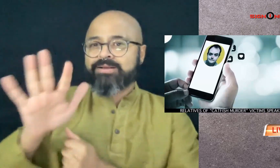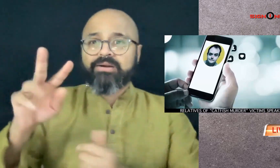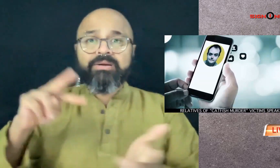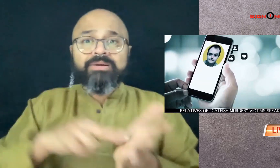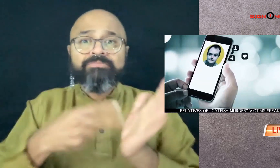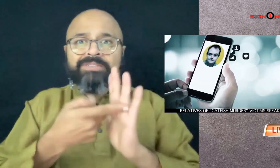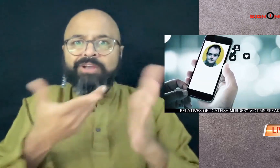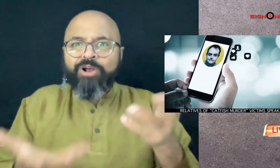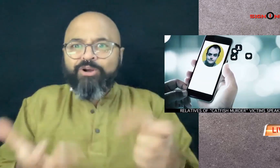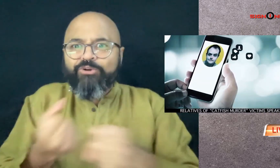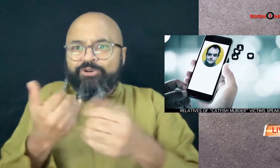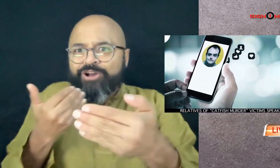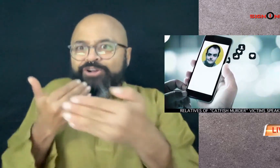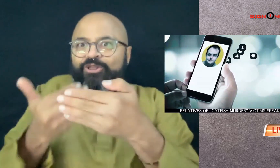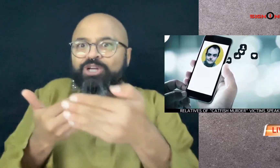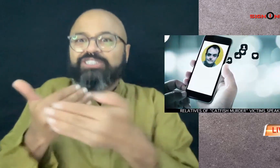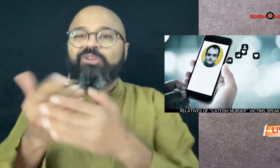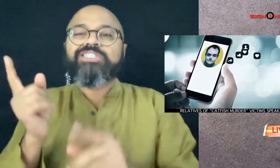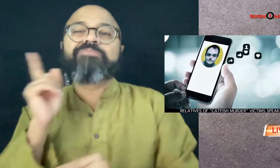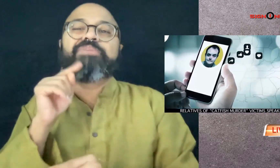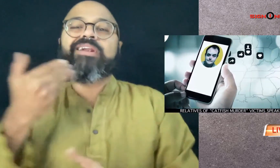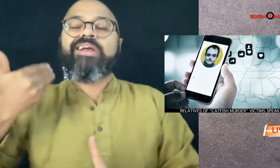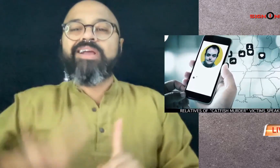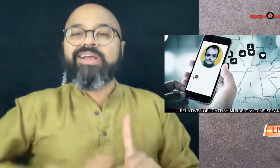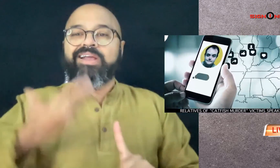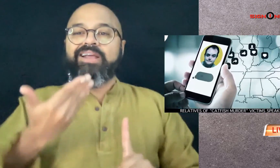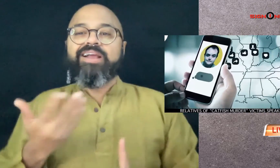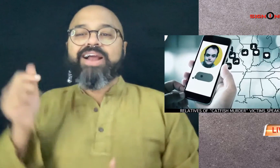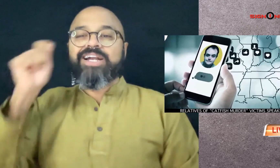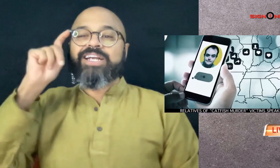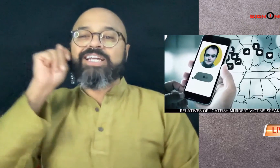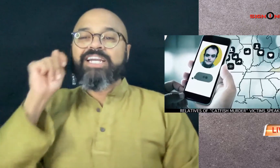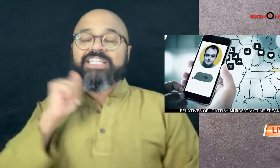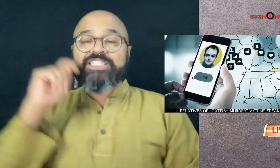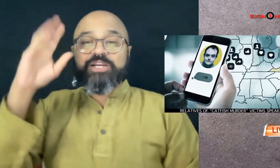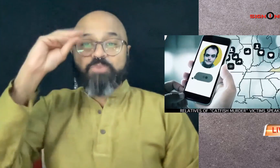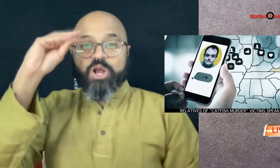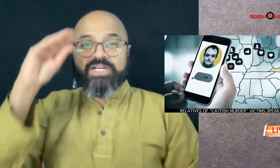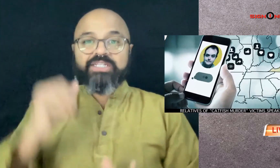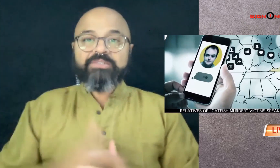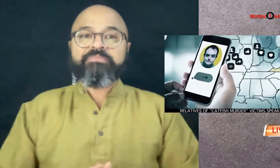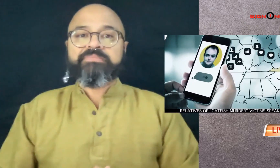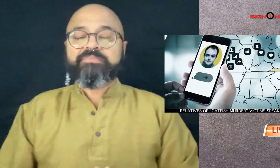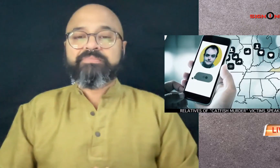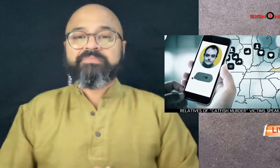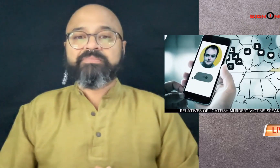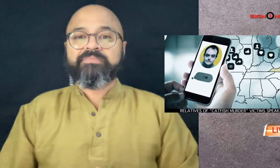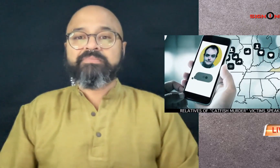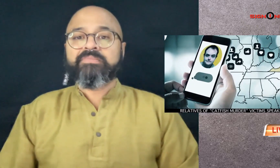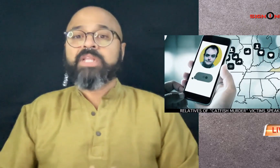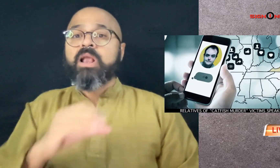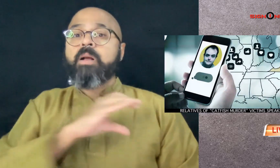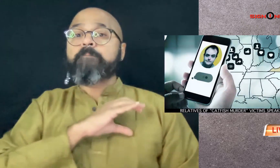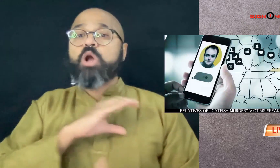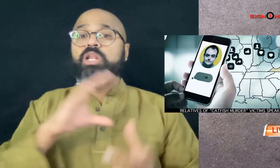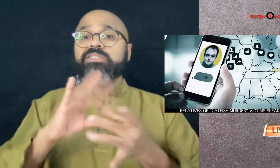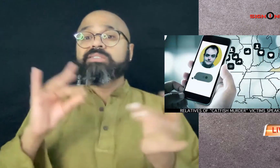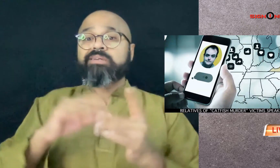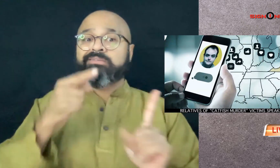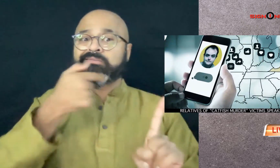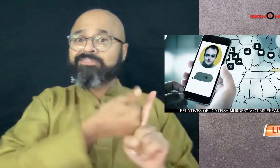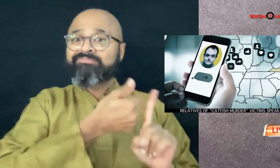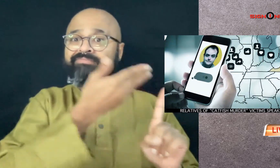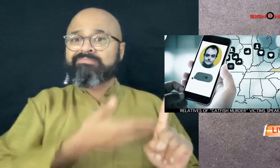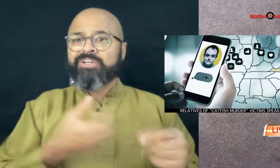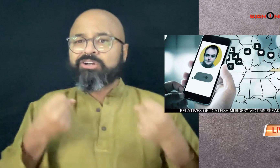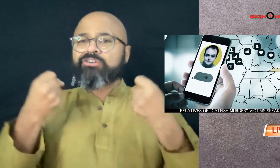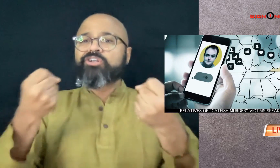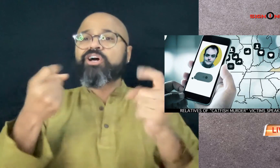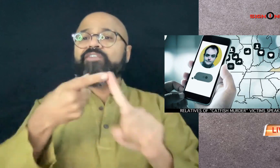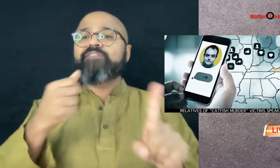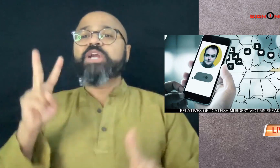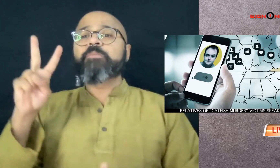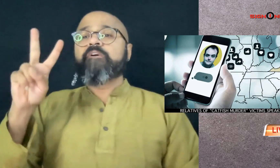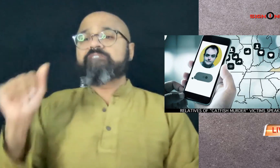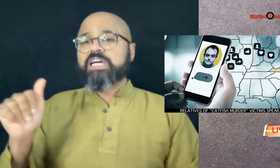means he got close to her by pretending to be a teenage boy